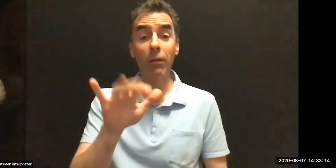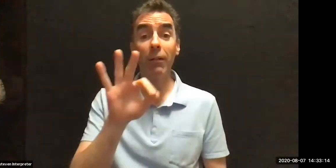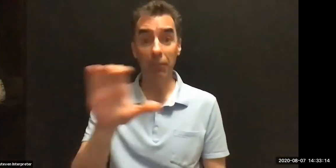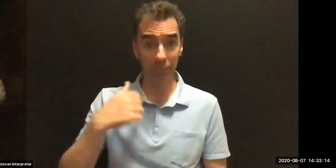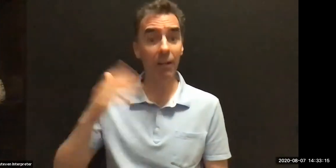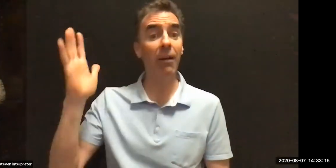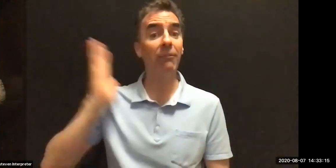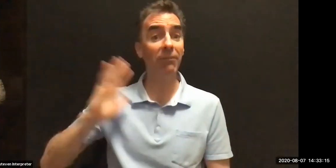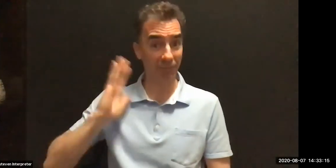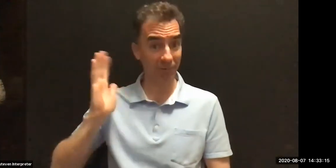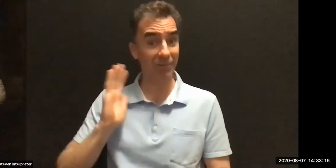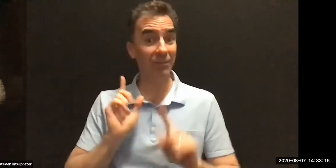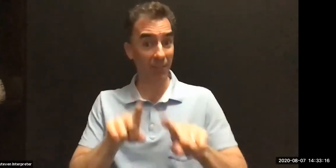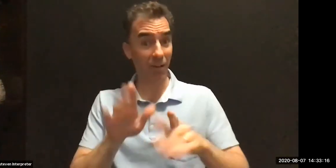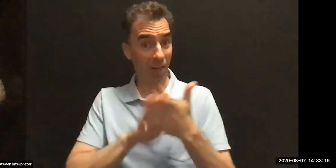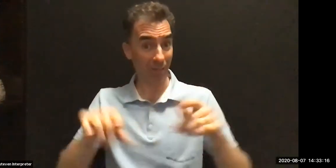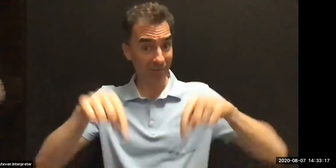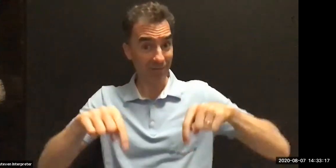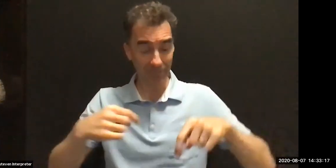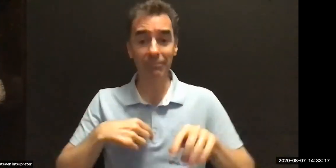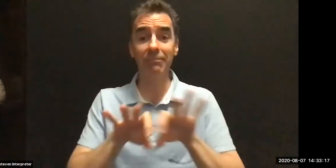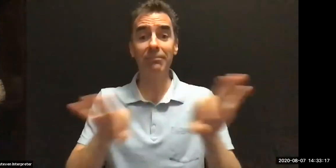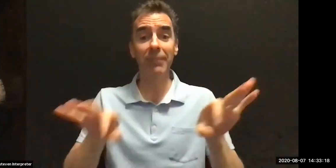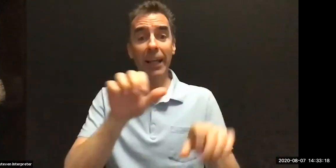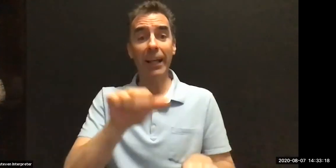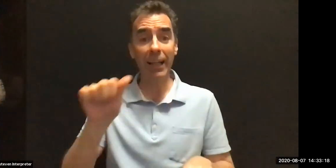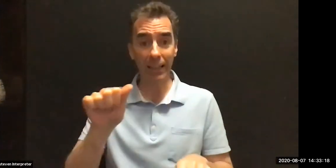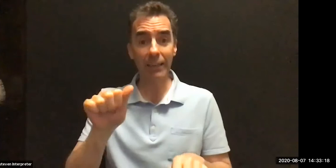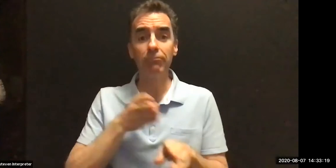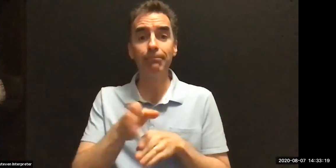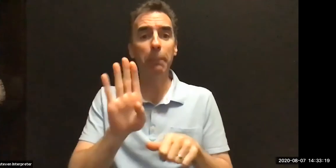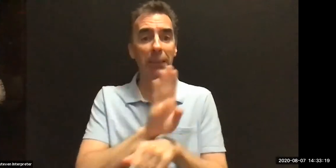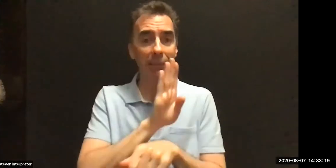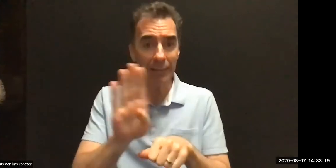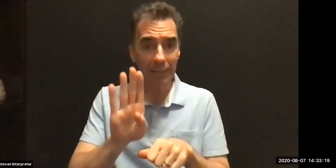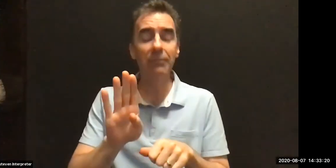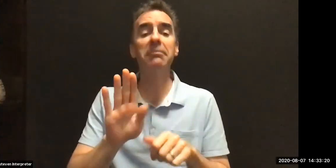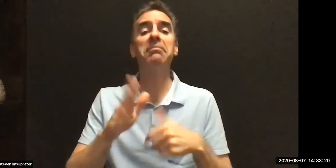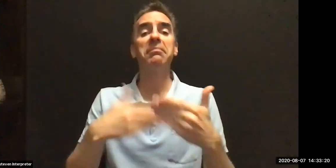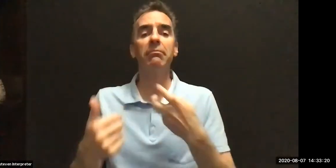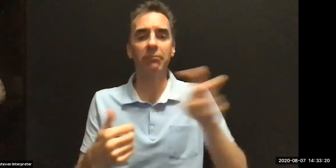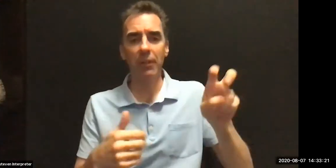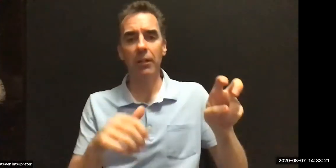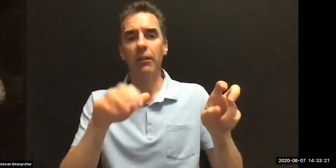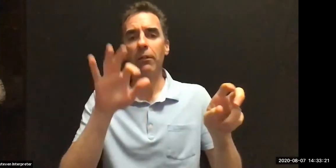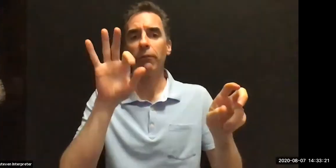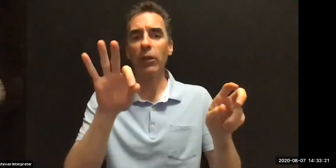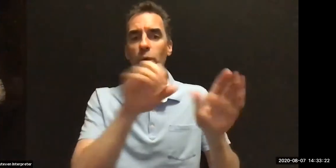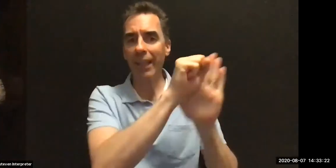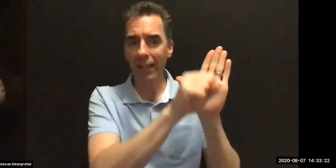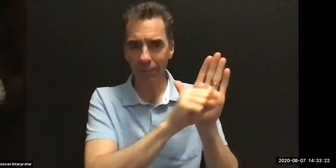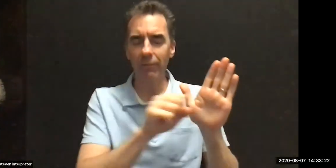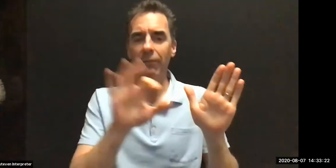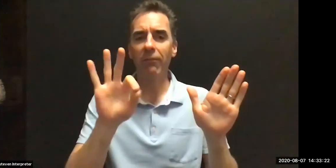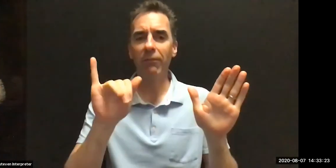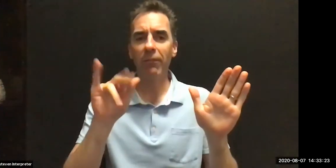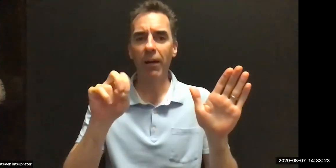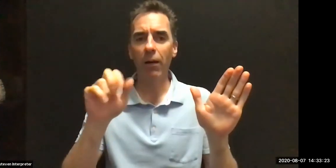Channelle Charest: I have a associate's degree in business. And then I went on to Fresno State and completed a fine arts degree. So I have a lot of love for Fresno City.